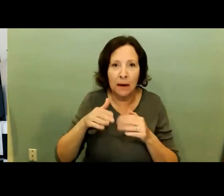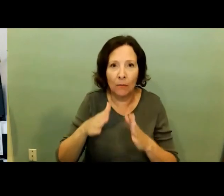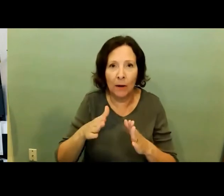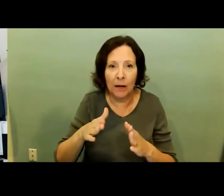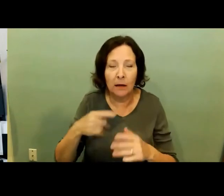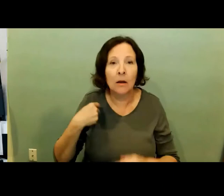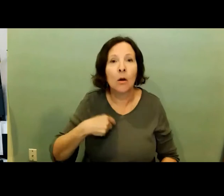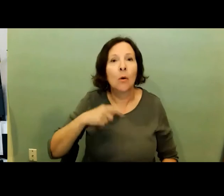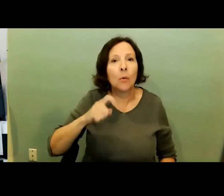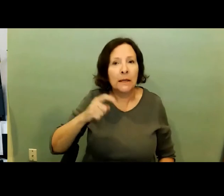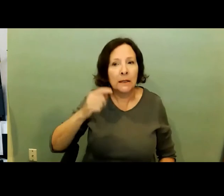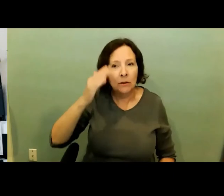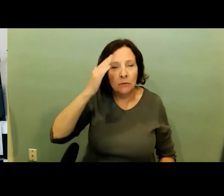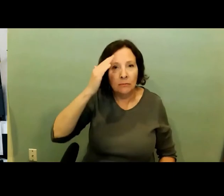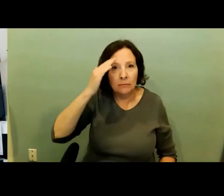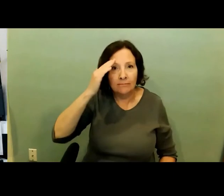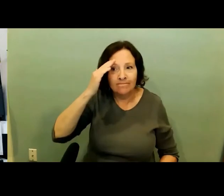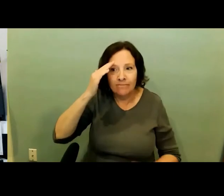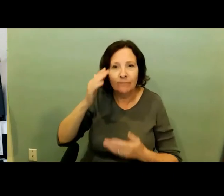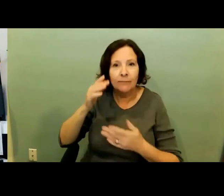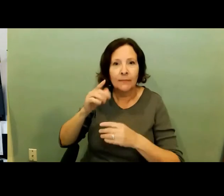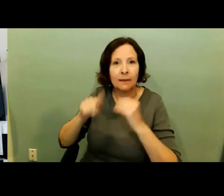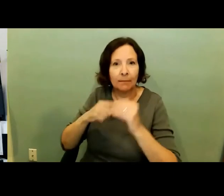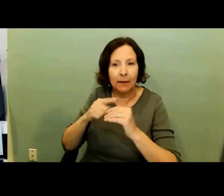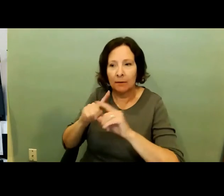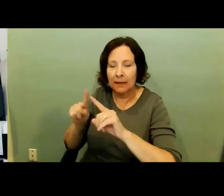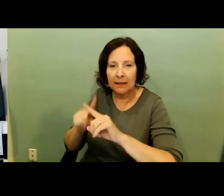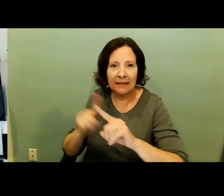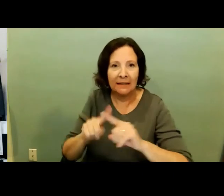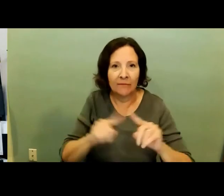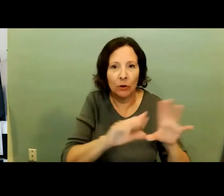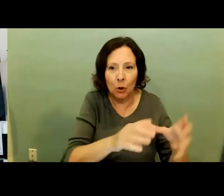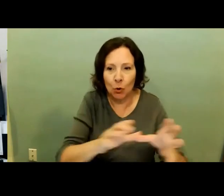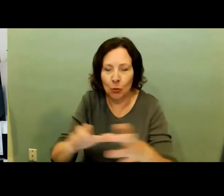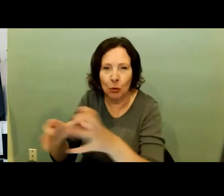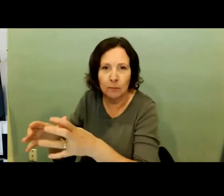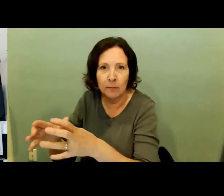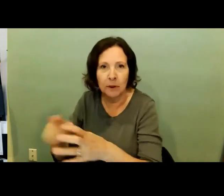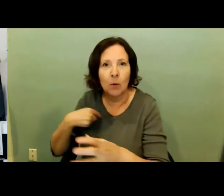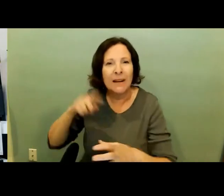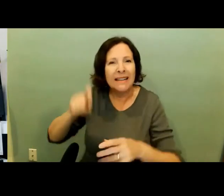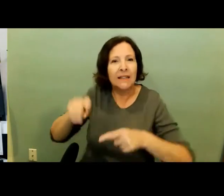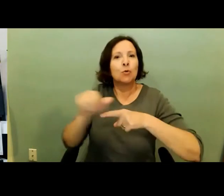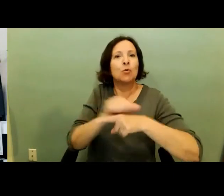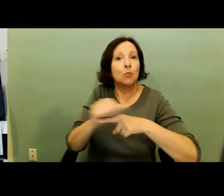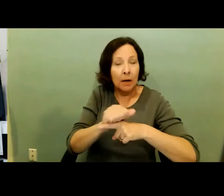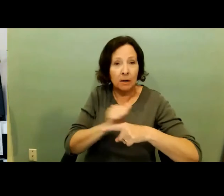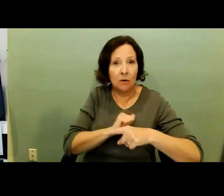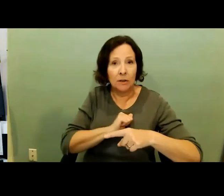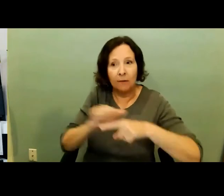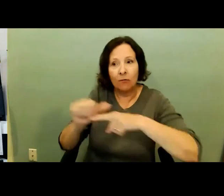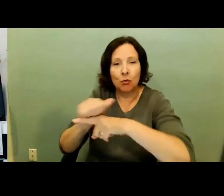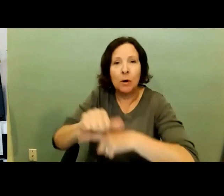train ourselves, train others to see, listen, appreciate, and learn. And to give